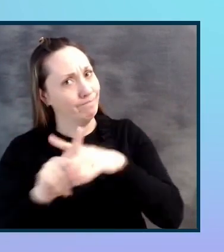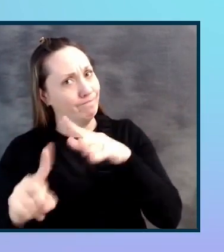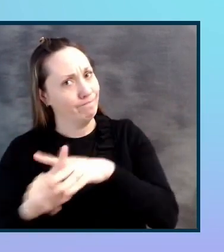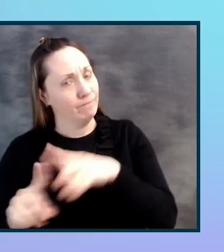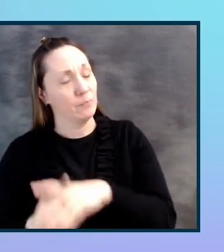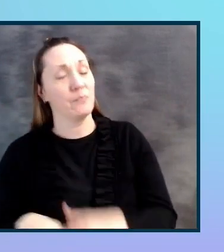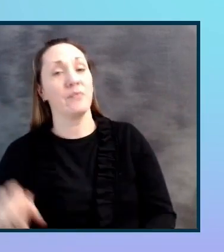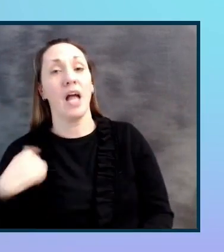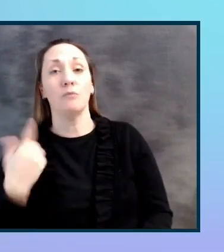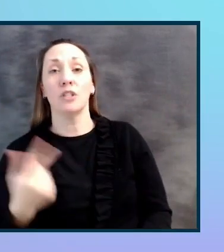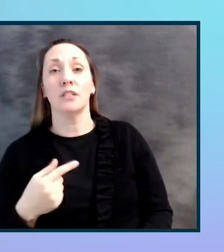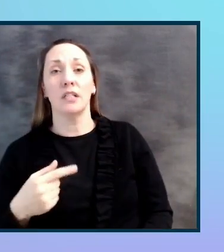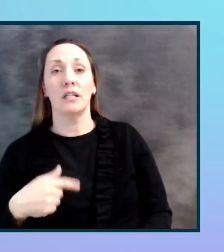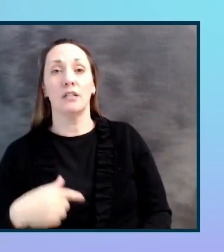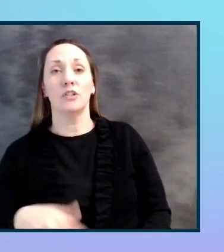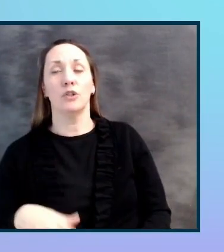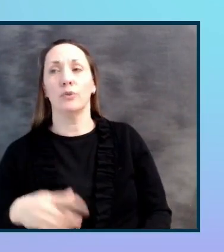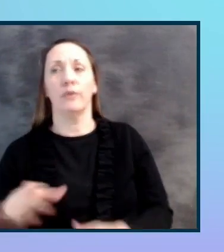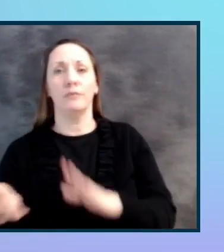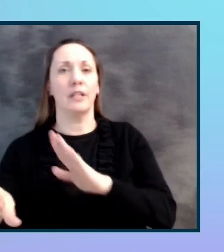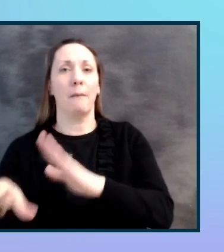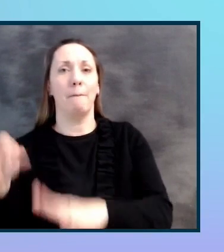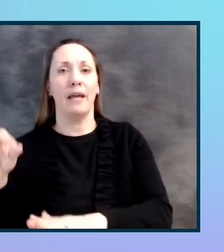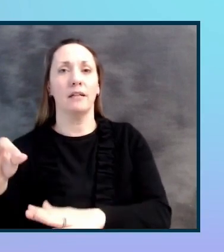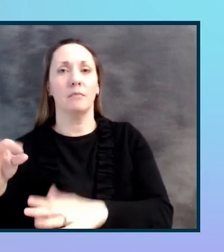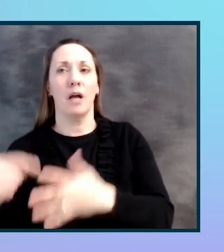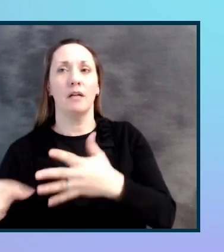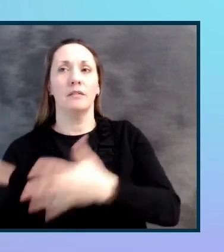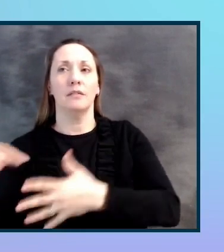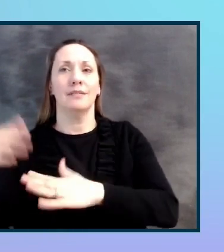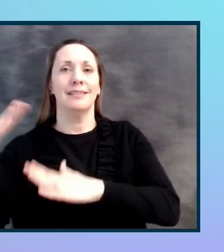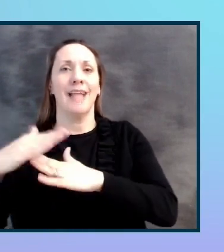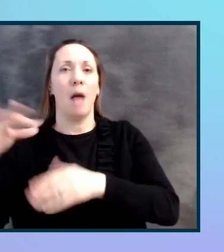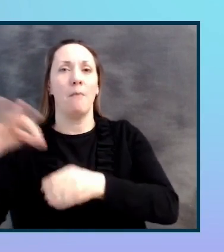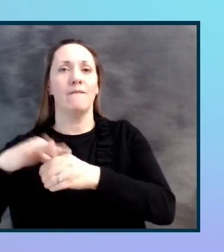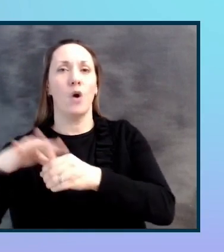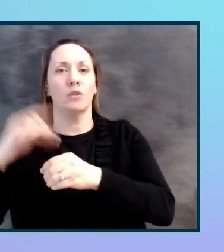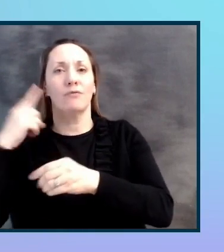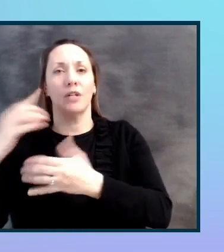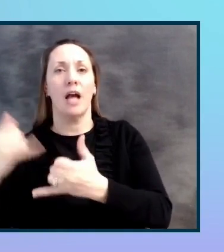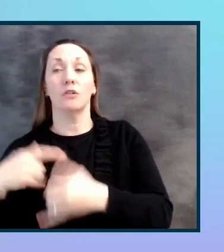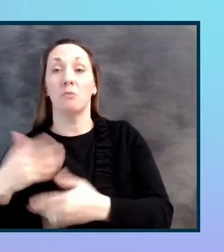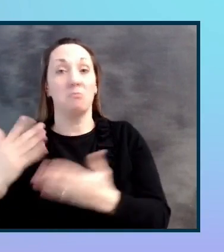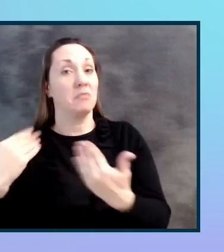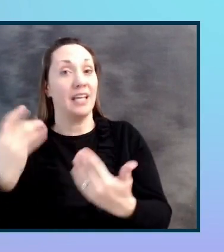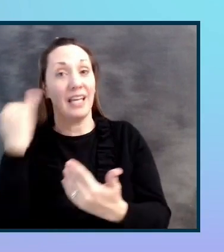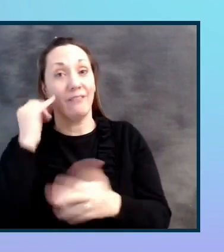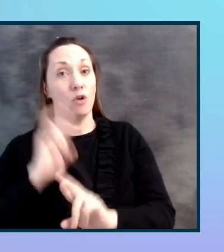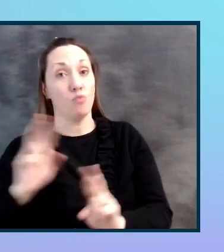I'm gonna just kind of do it democratically and go by up votes for now, but yeah, if you're ready, let's get into the first one.